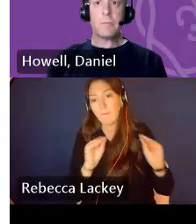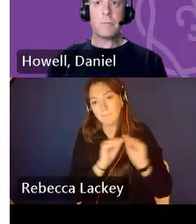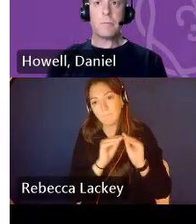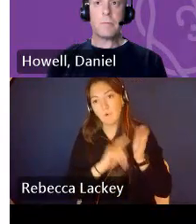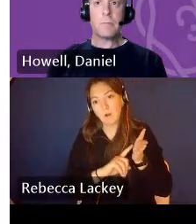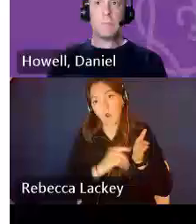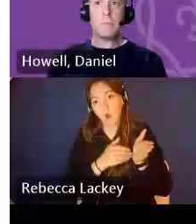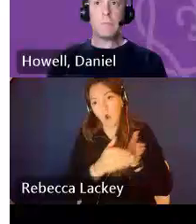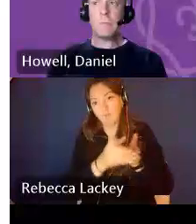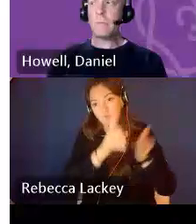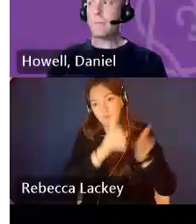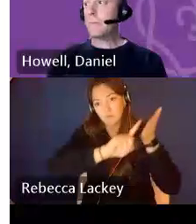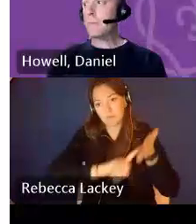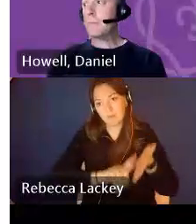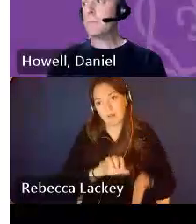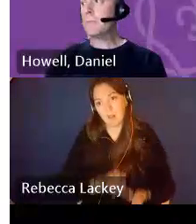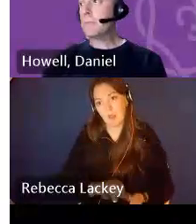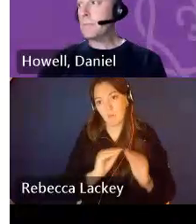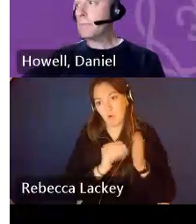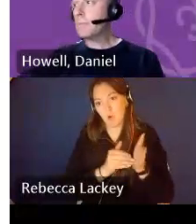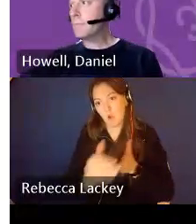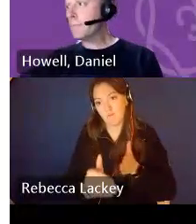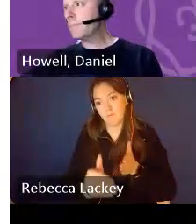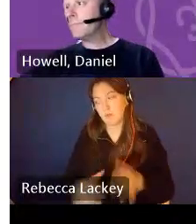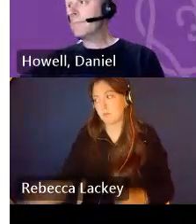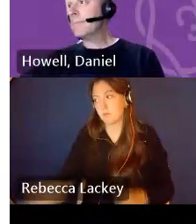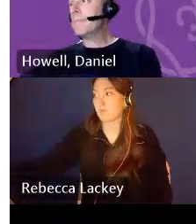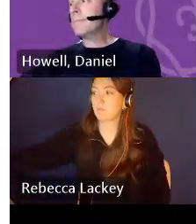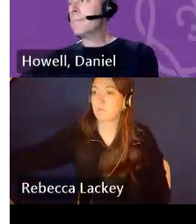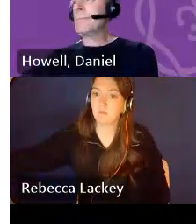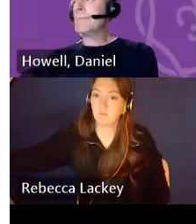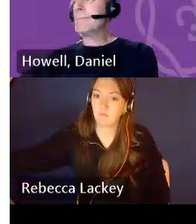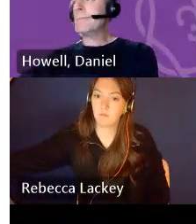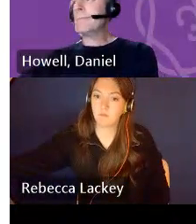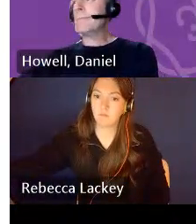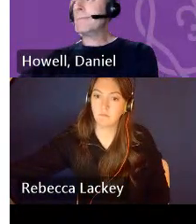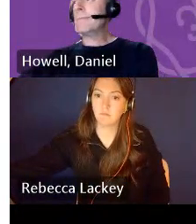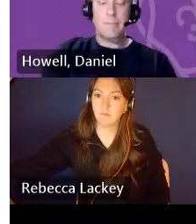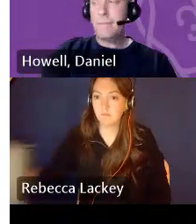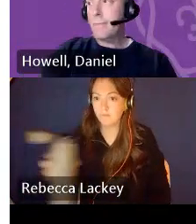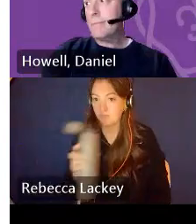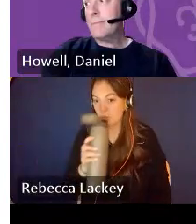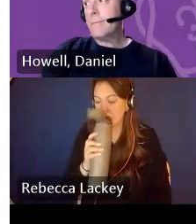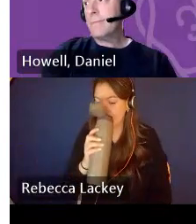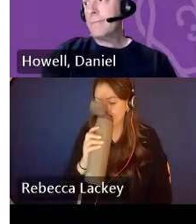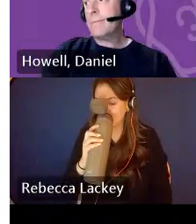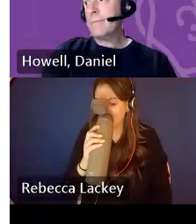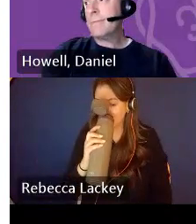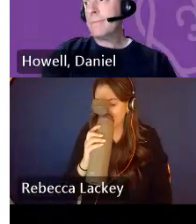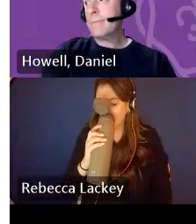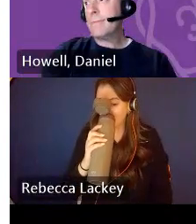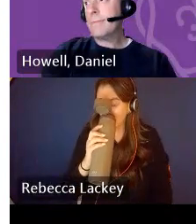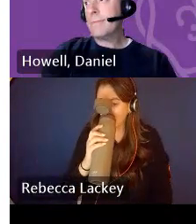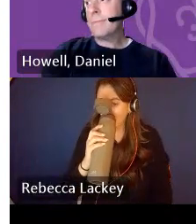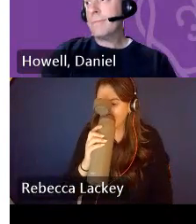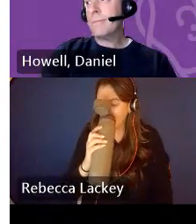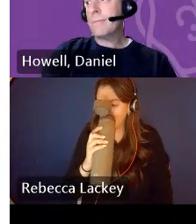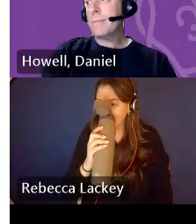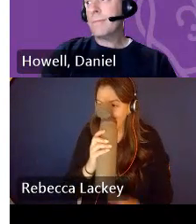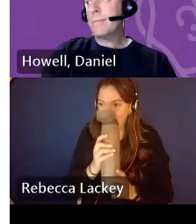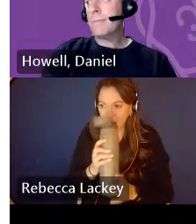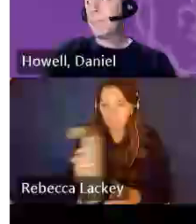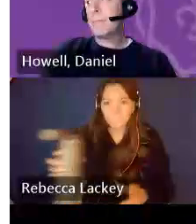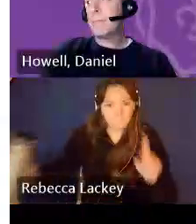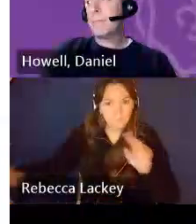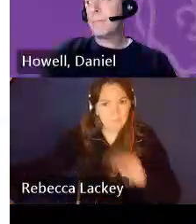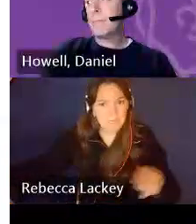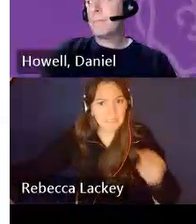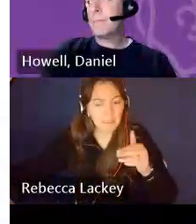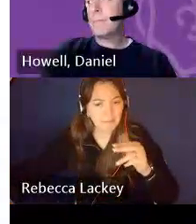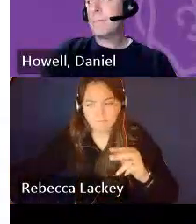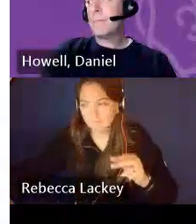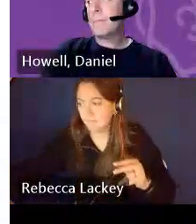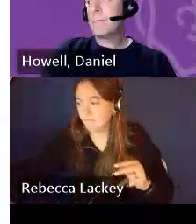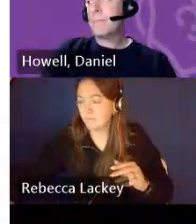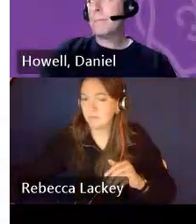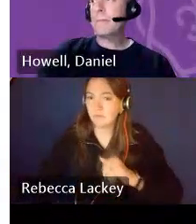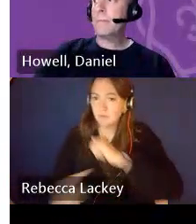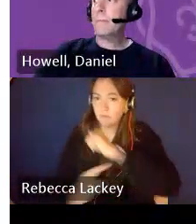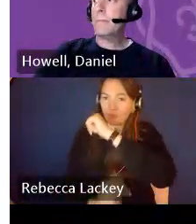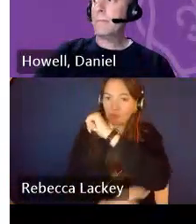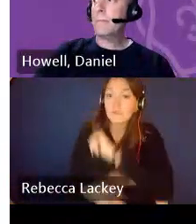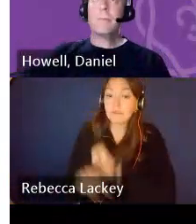um more frequent than that. Um so we are um regularly inspecting bridges. Um Dan, how daily,